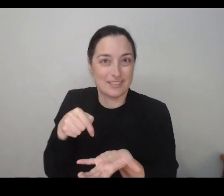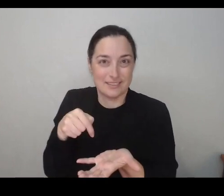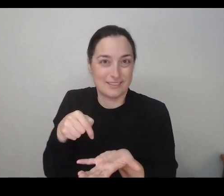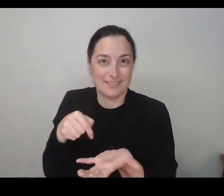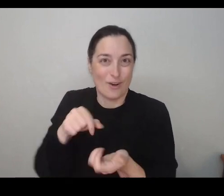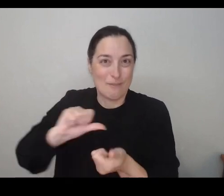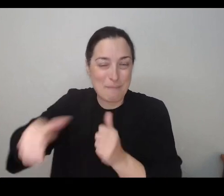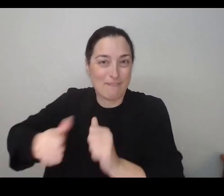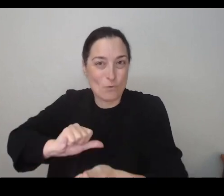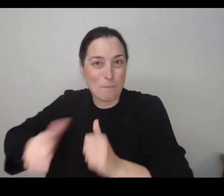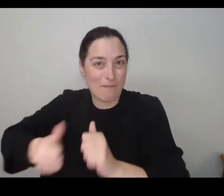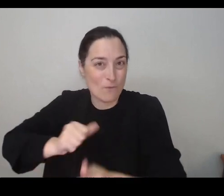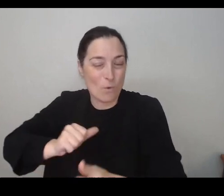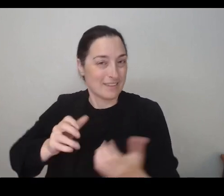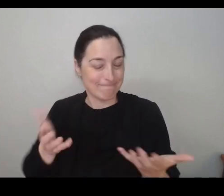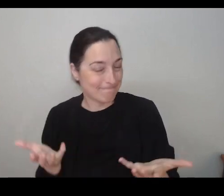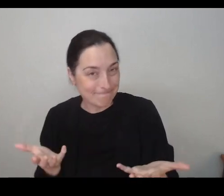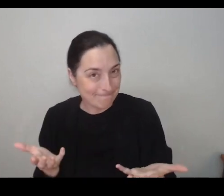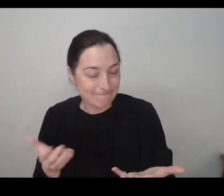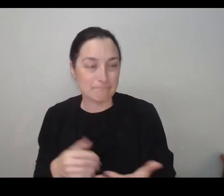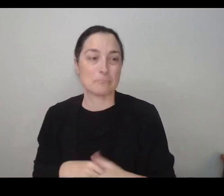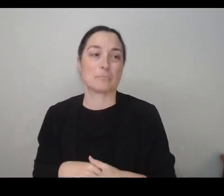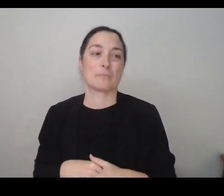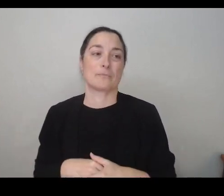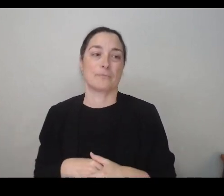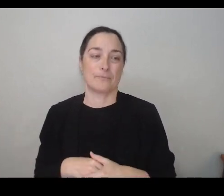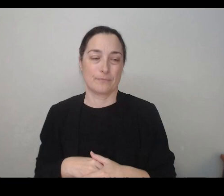The edition of "Avant et Après," "Before and After,"